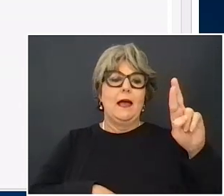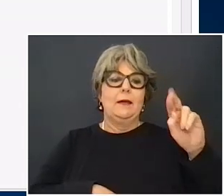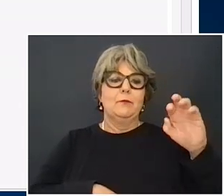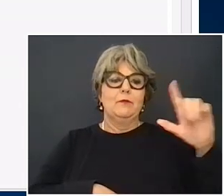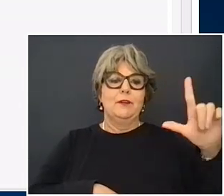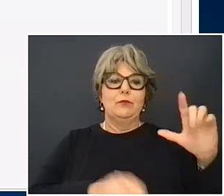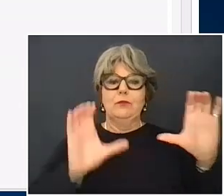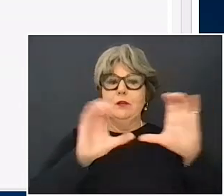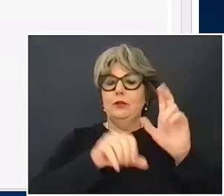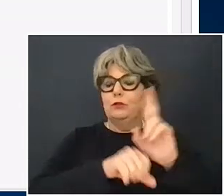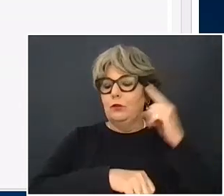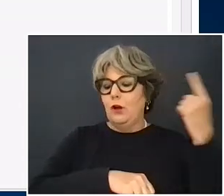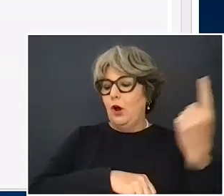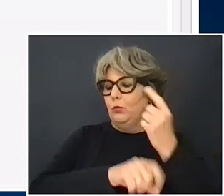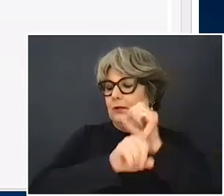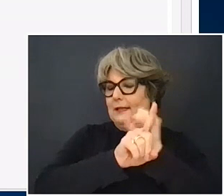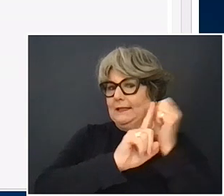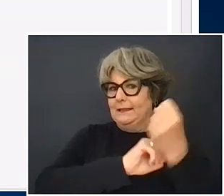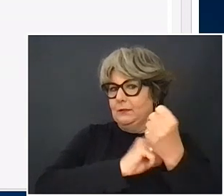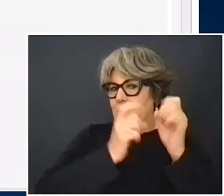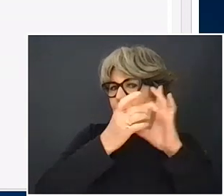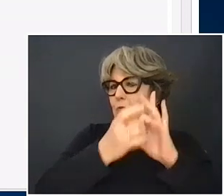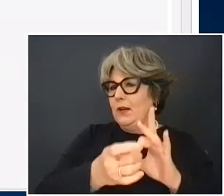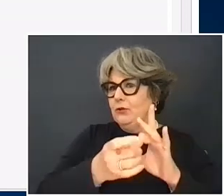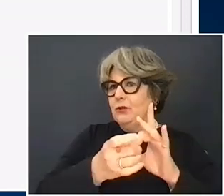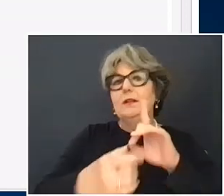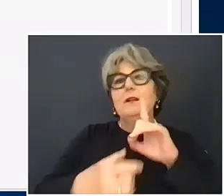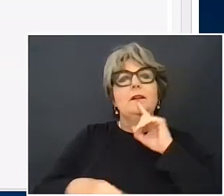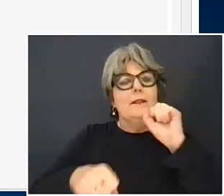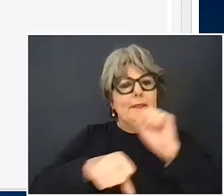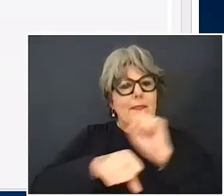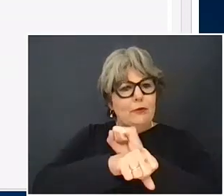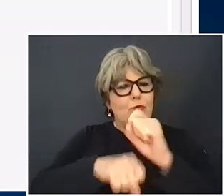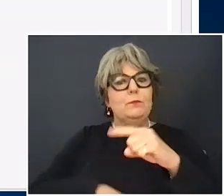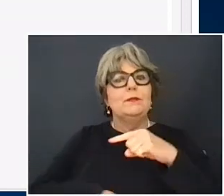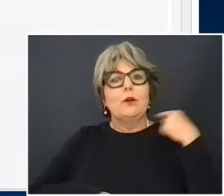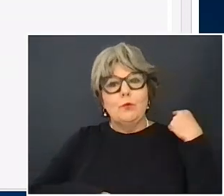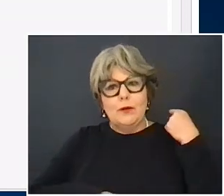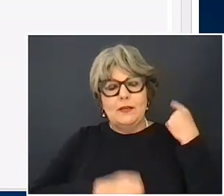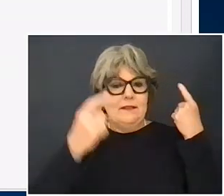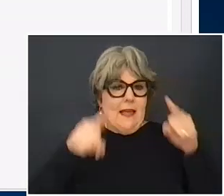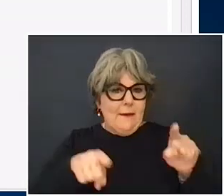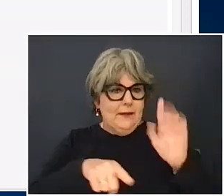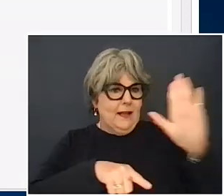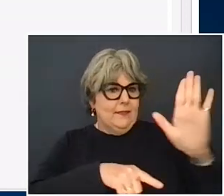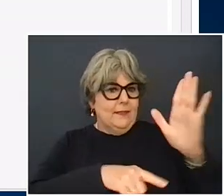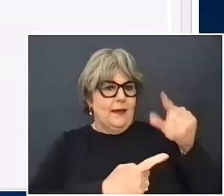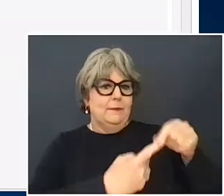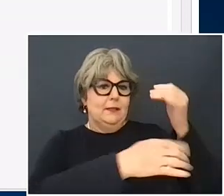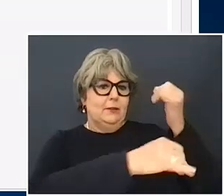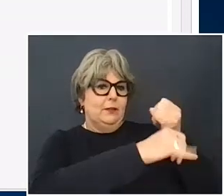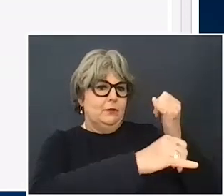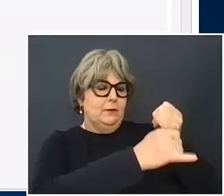instances where there is actually a risk that's happening at the institution? Because if that's the case, then I think I